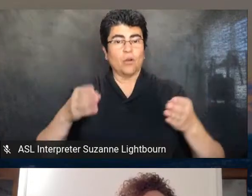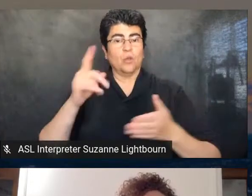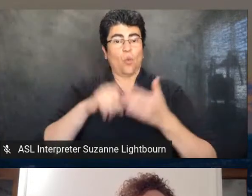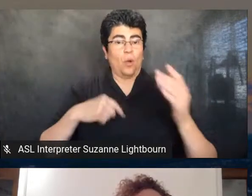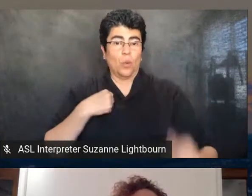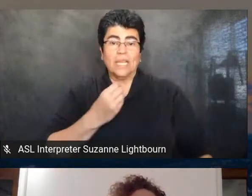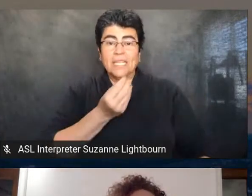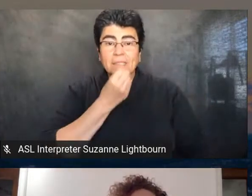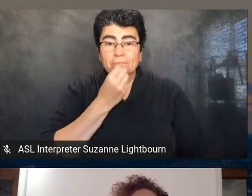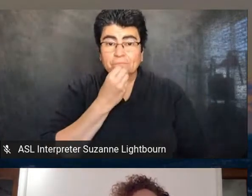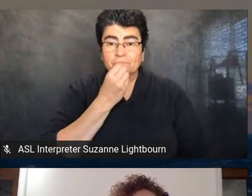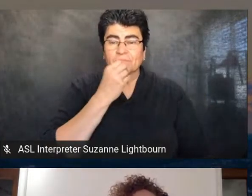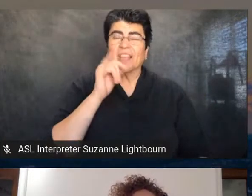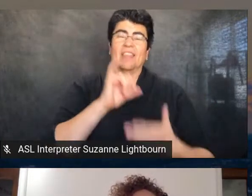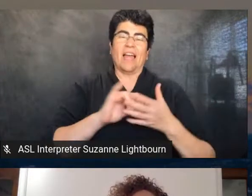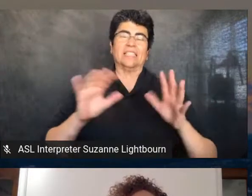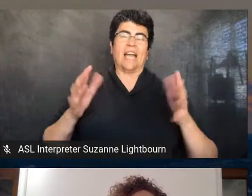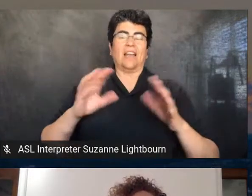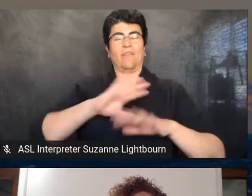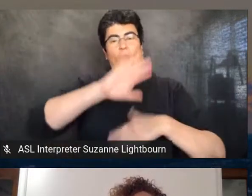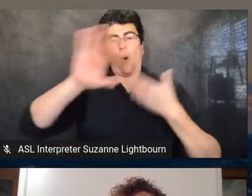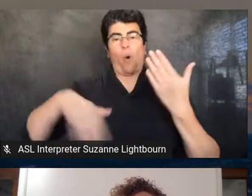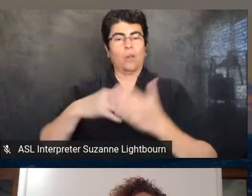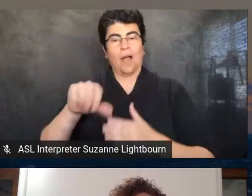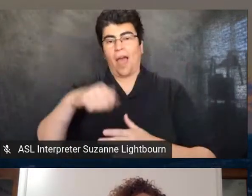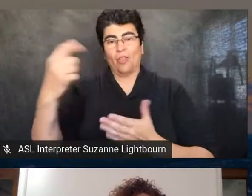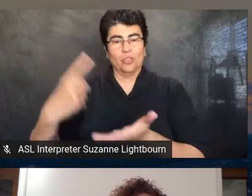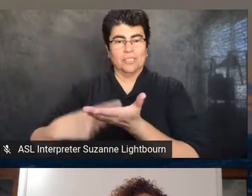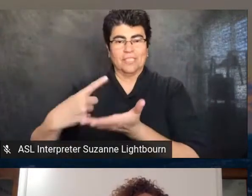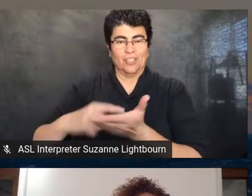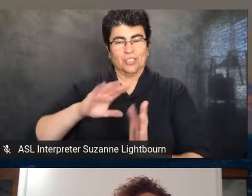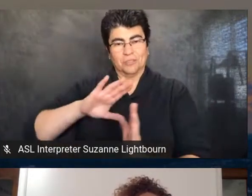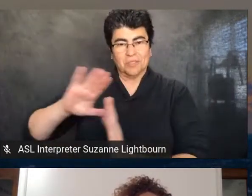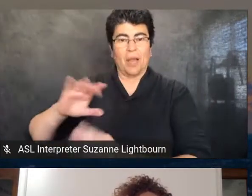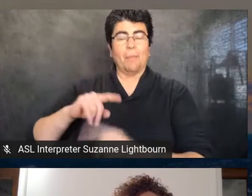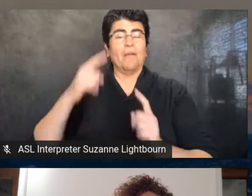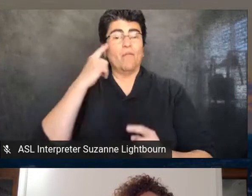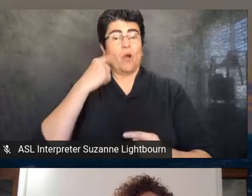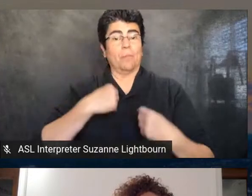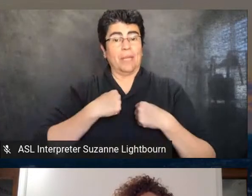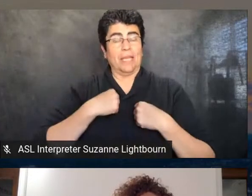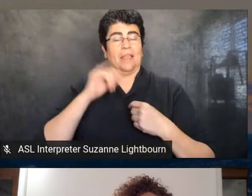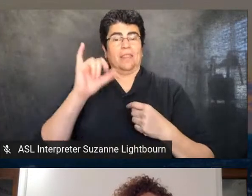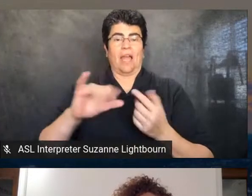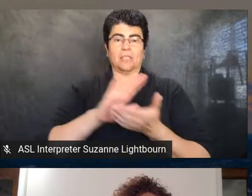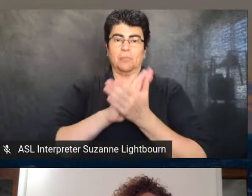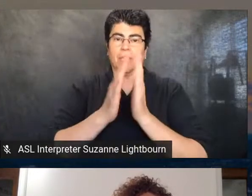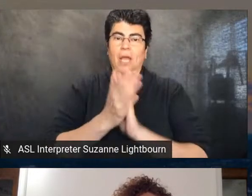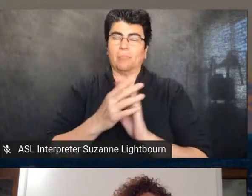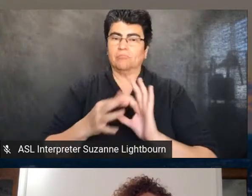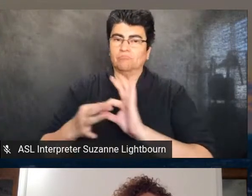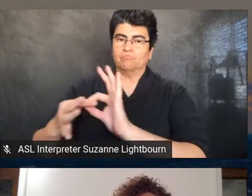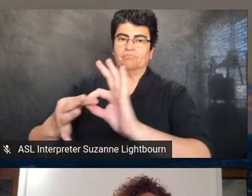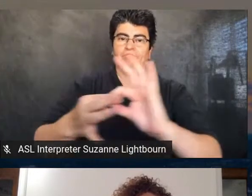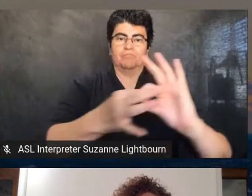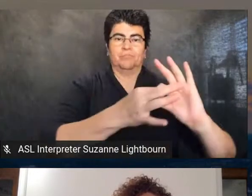that's a whole other discussion, but to me that has become a very unifying thing,